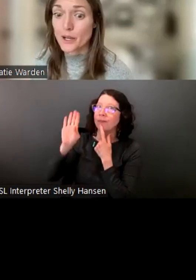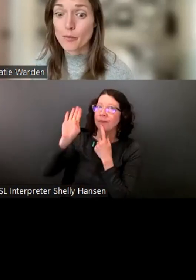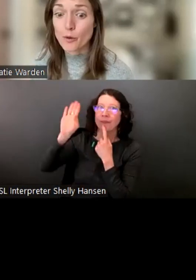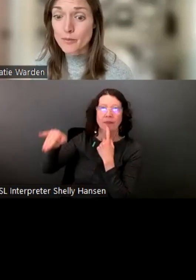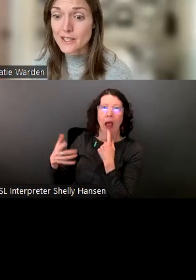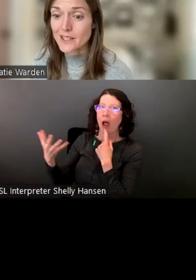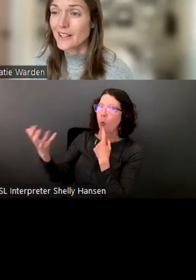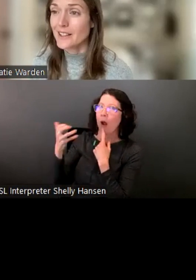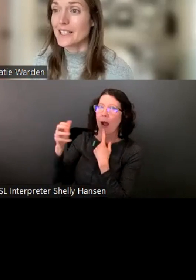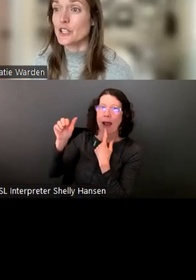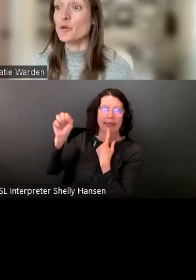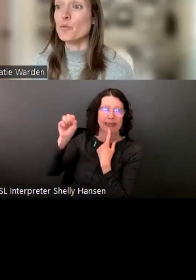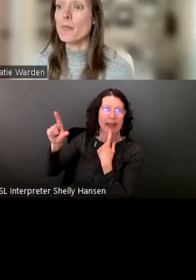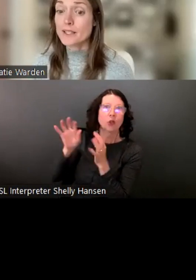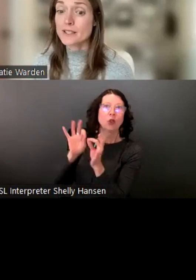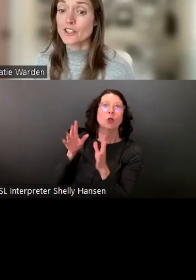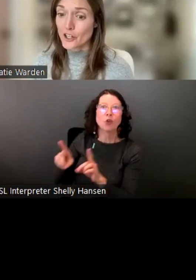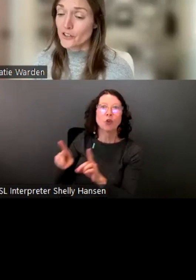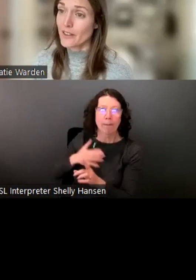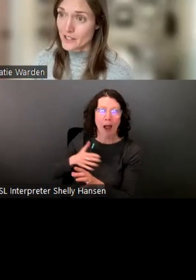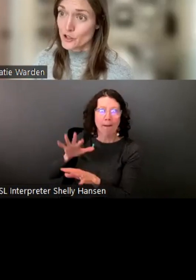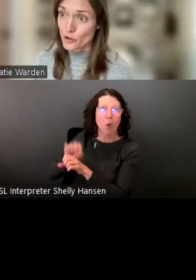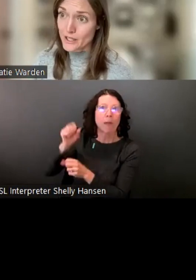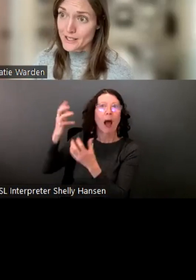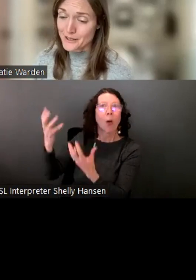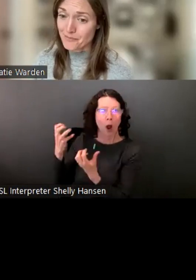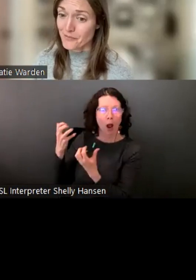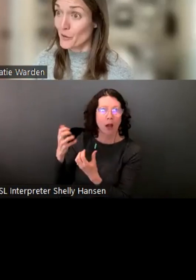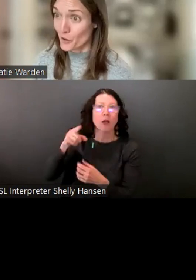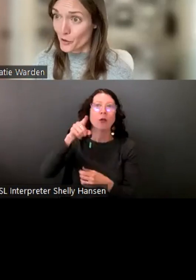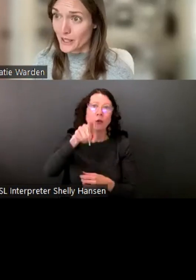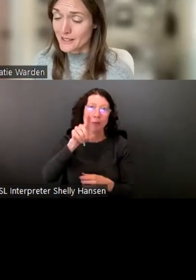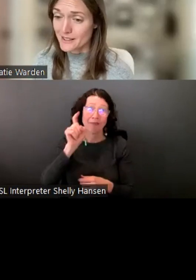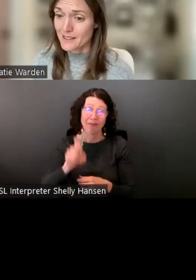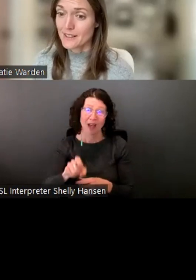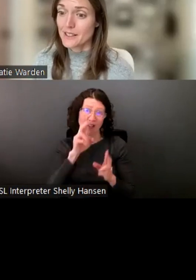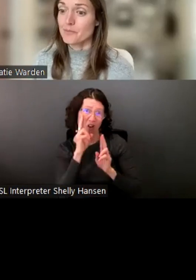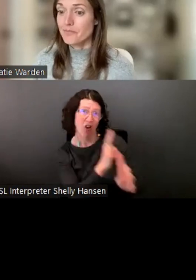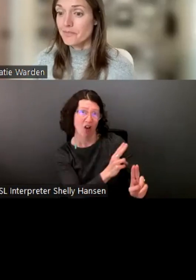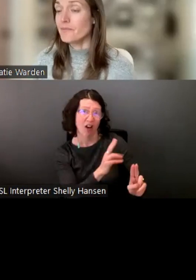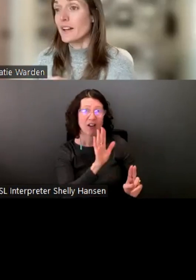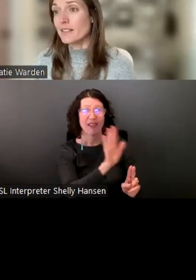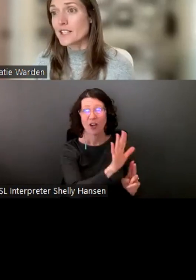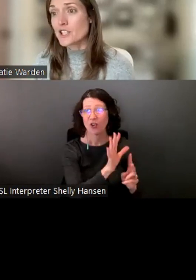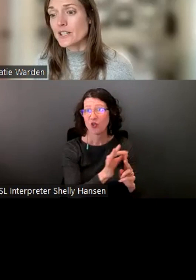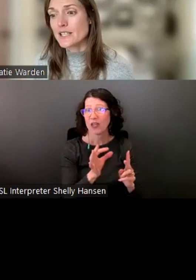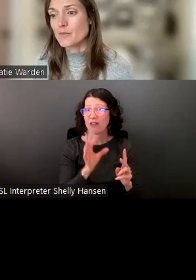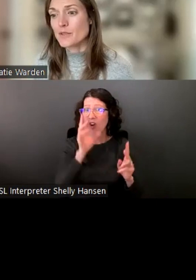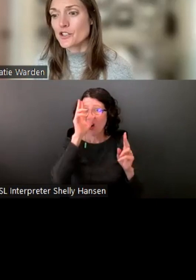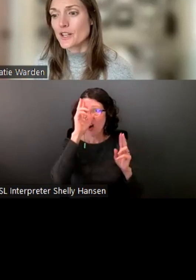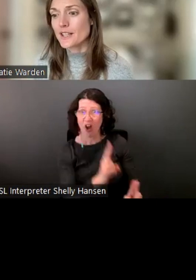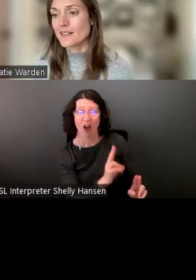in my appointment, you must honor that choice, that request, unless you can demonstrate